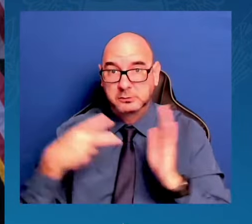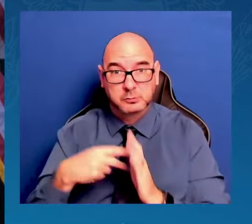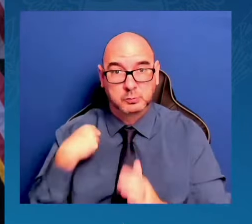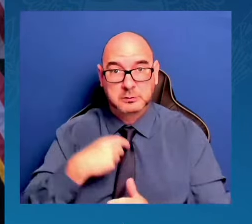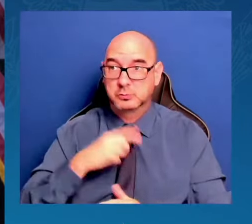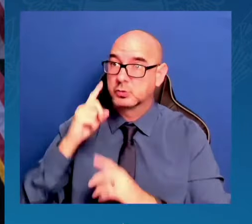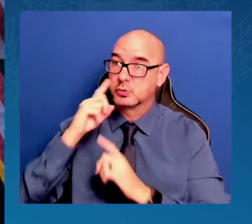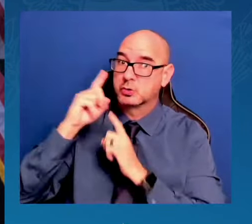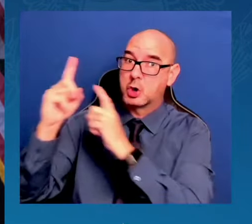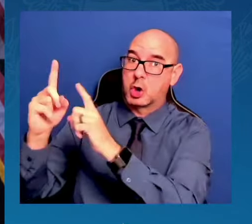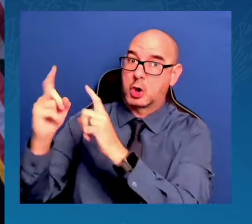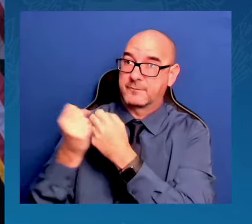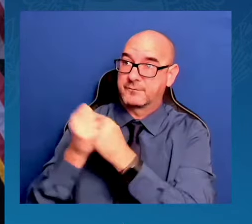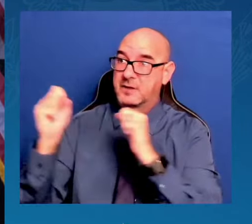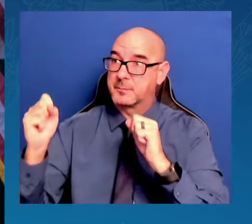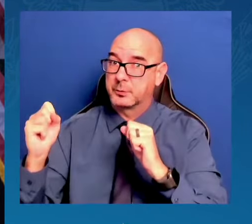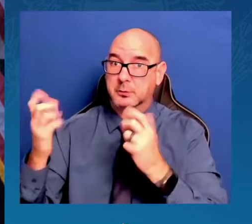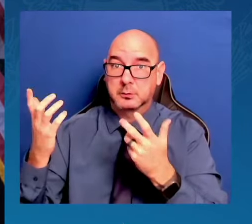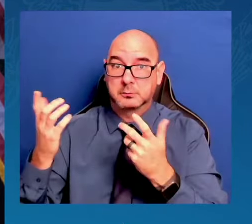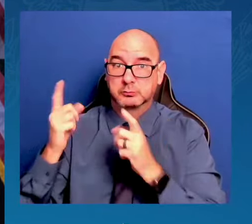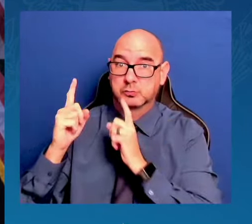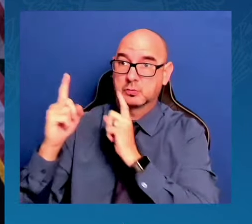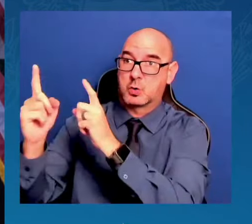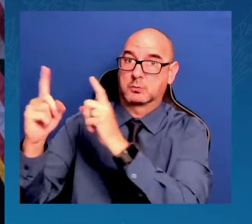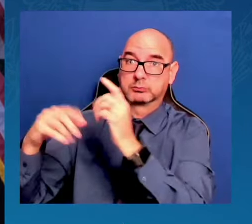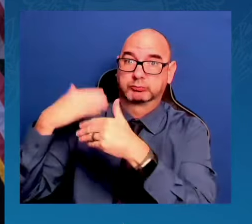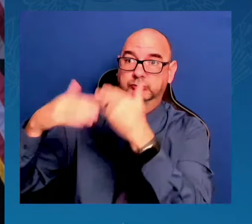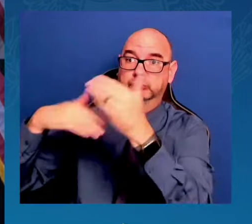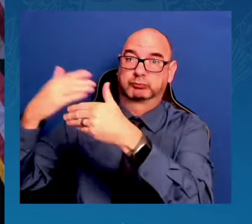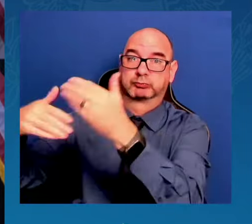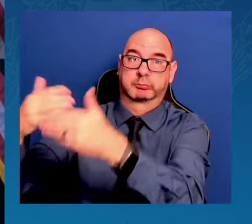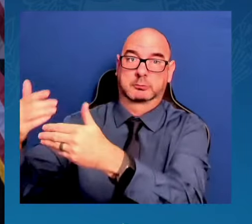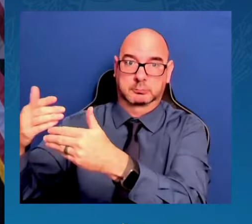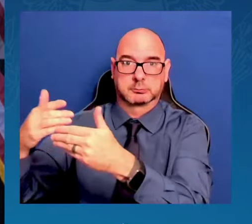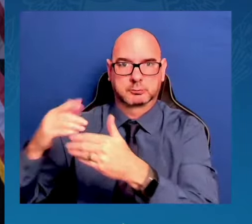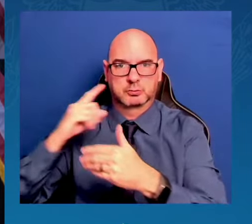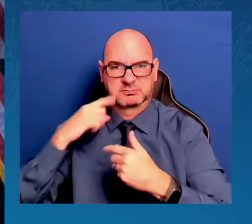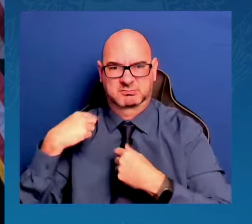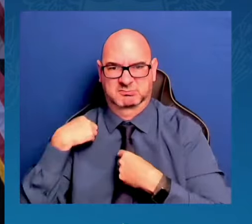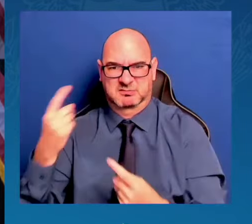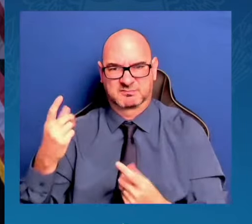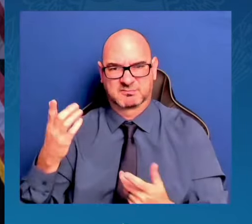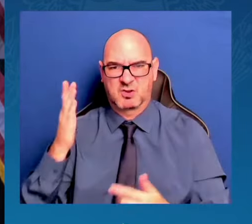And 50 years ago today, so did those who won a fight